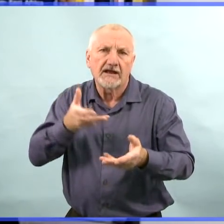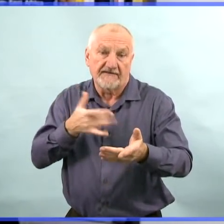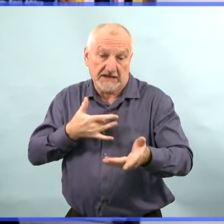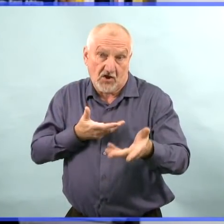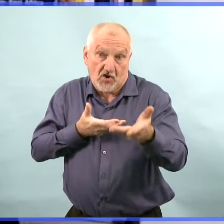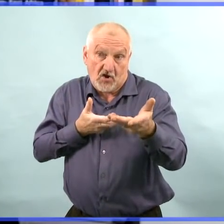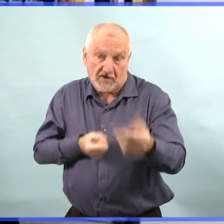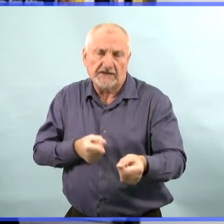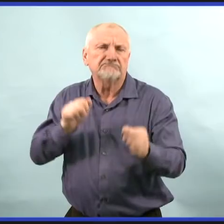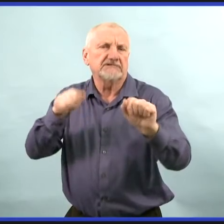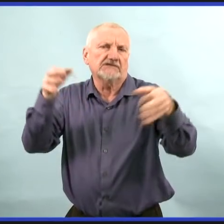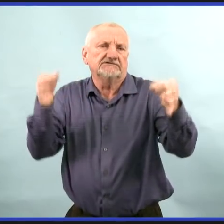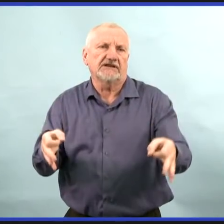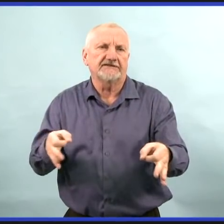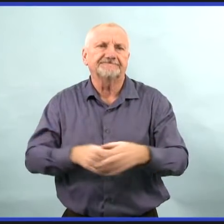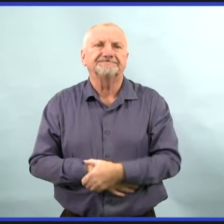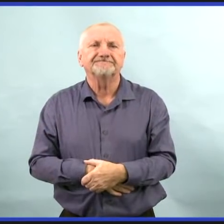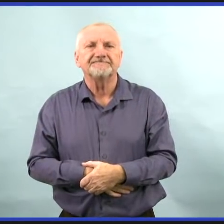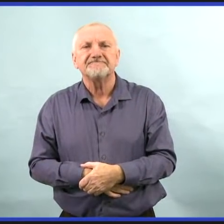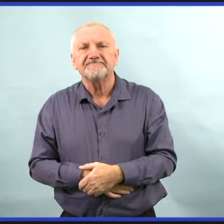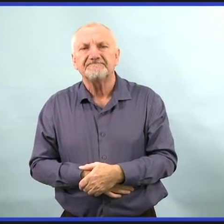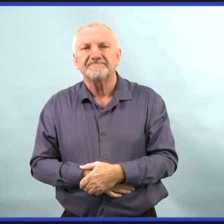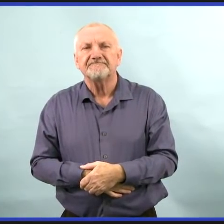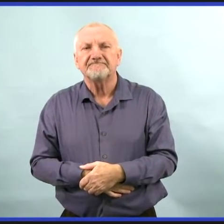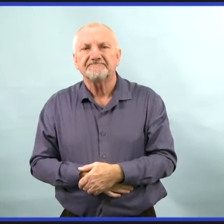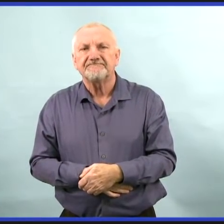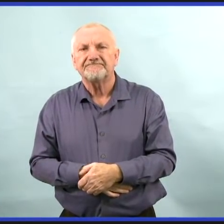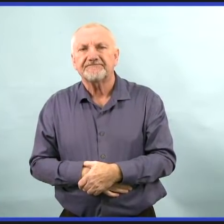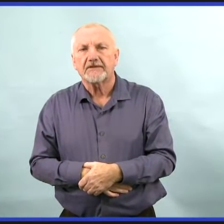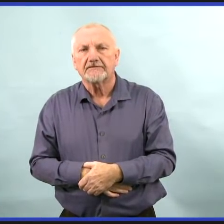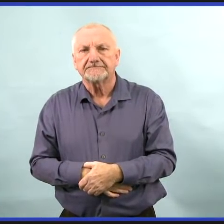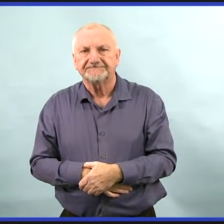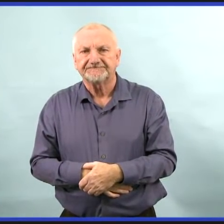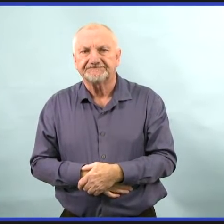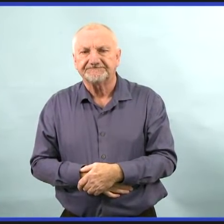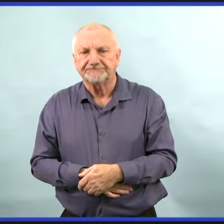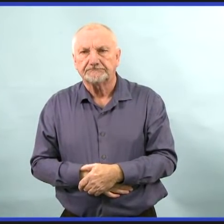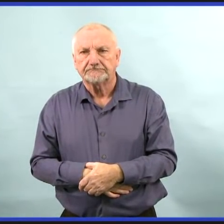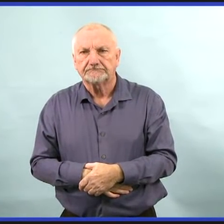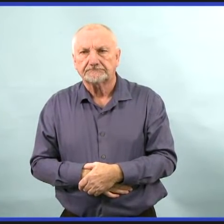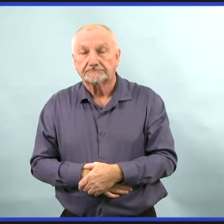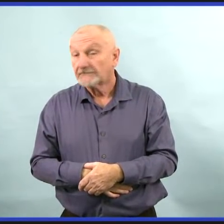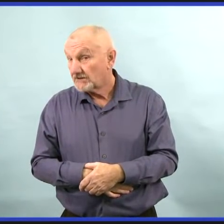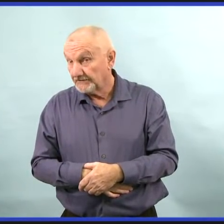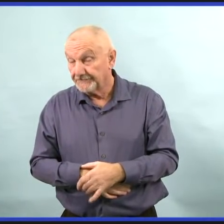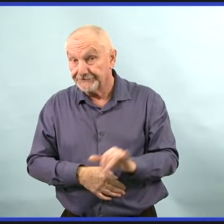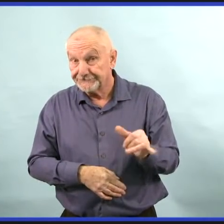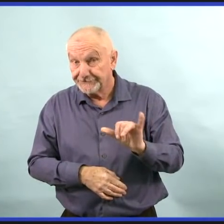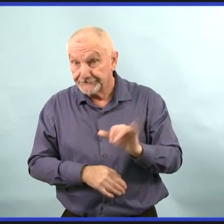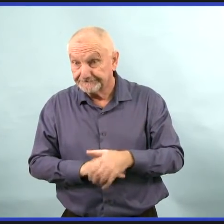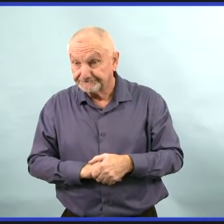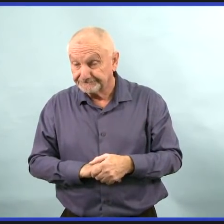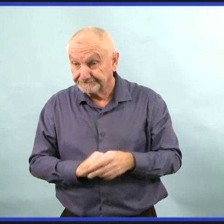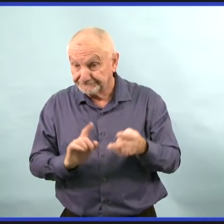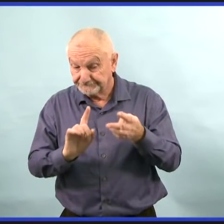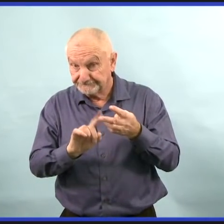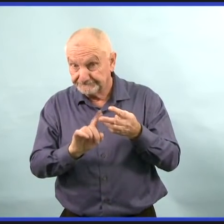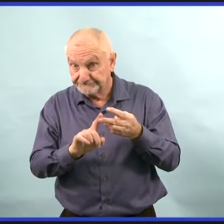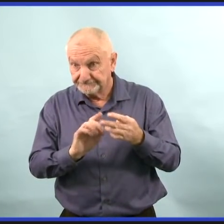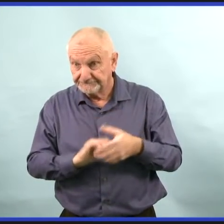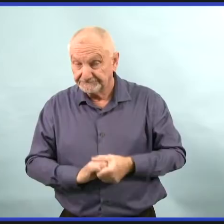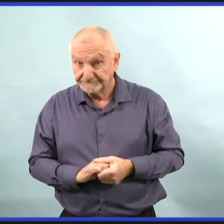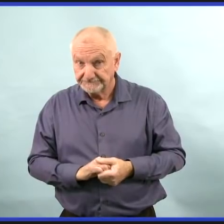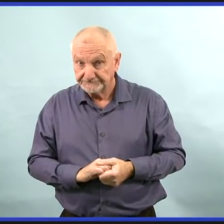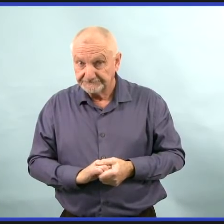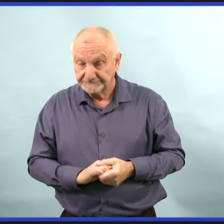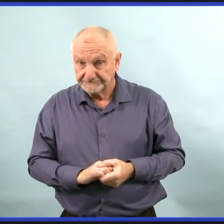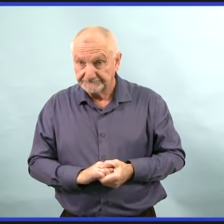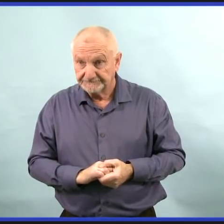okay and just maybe again but for cases in general um well the positivity rate has been holding here